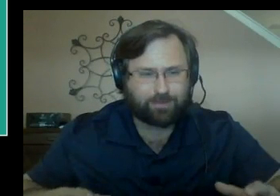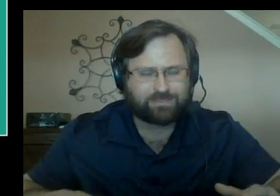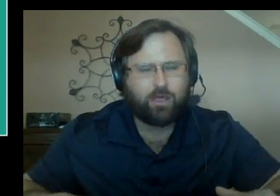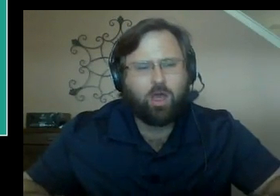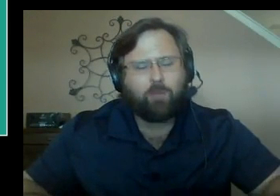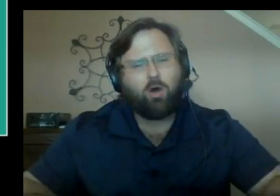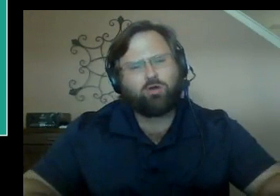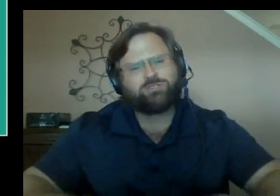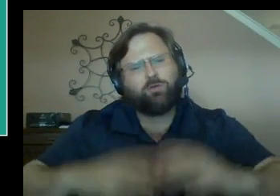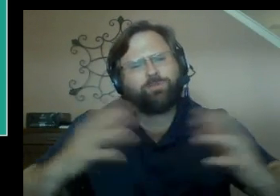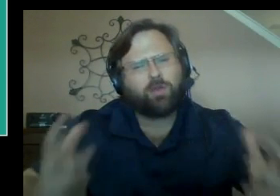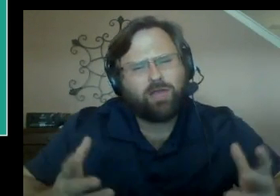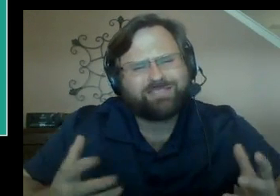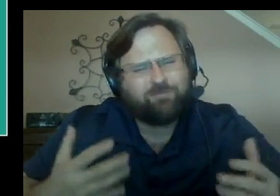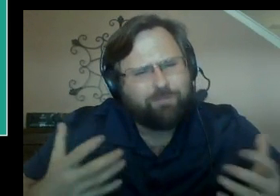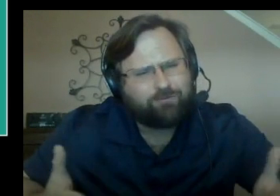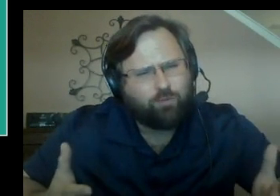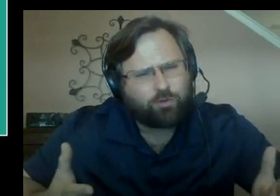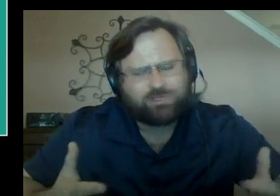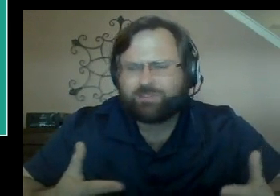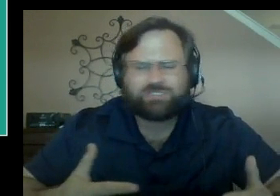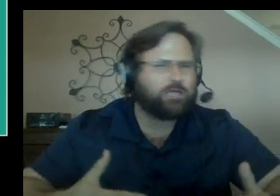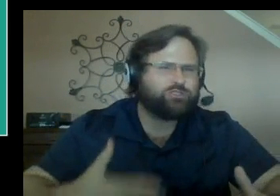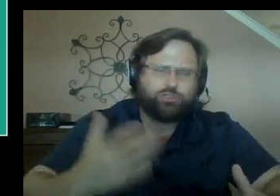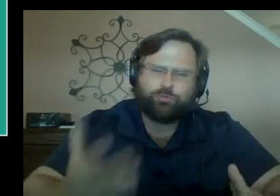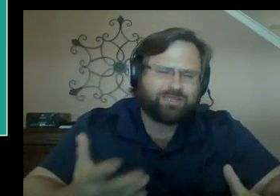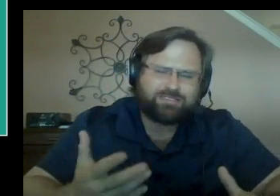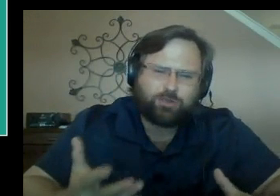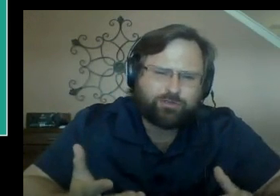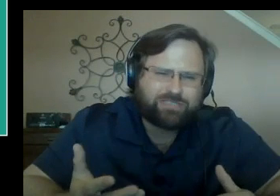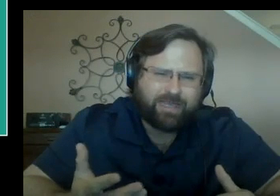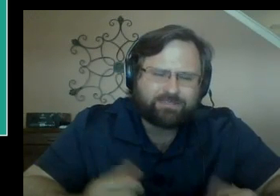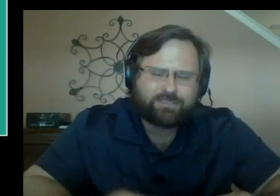present but also lots of metaphors that we just assume the listener understands